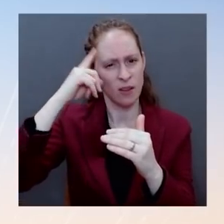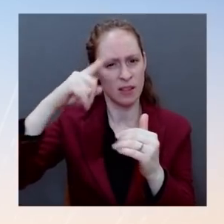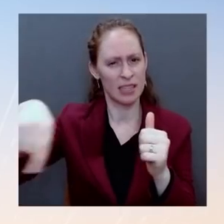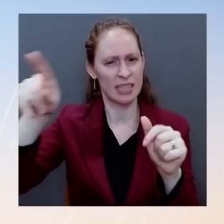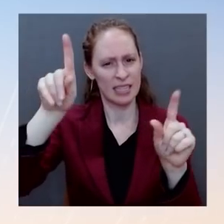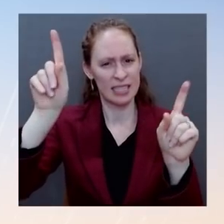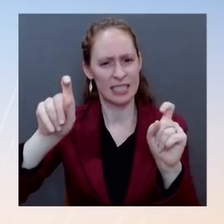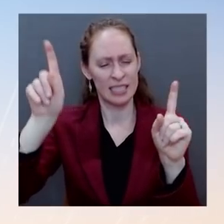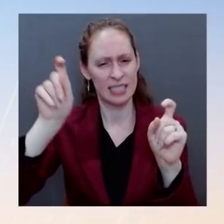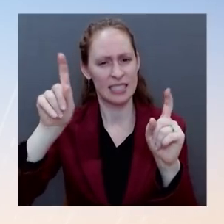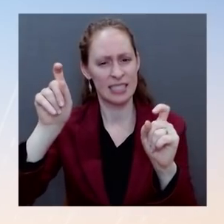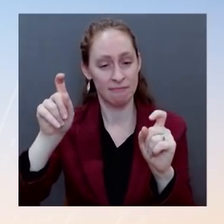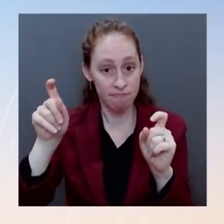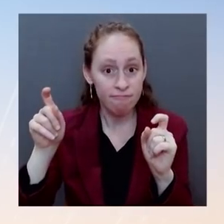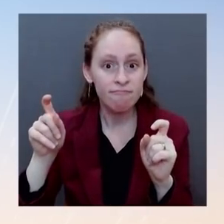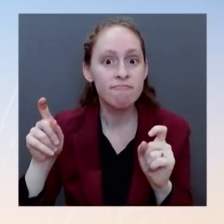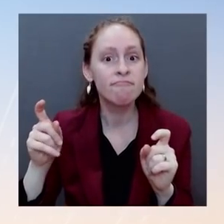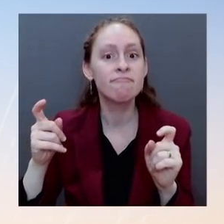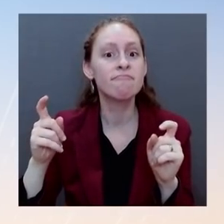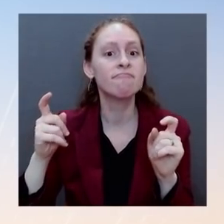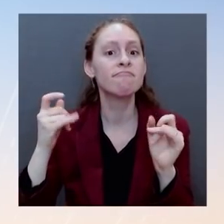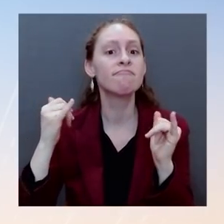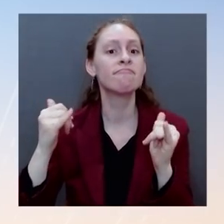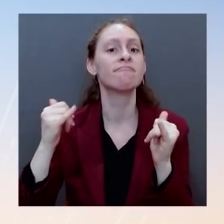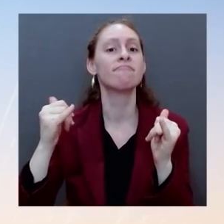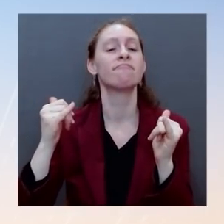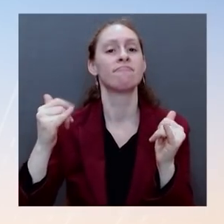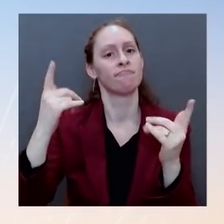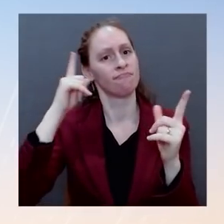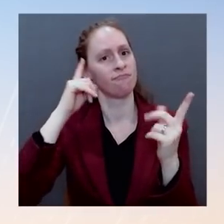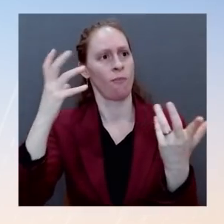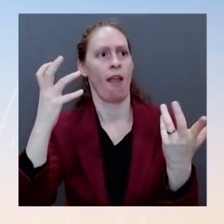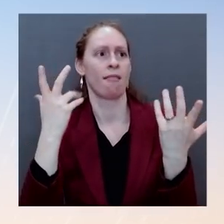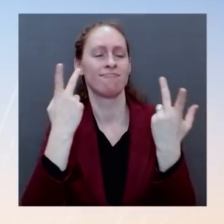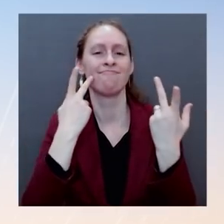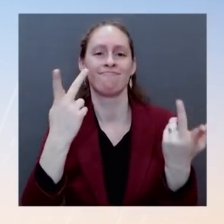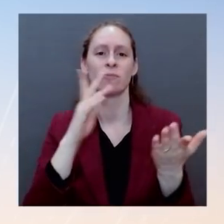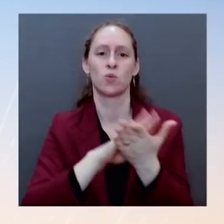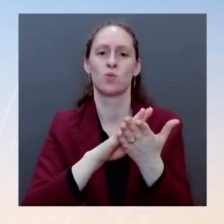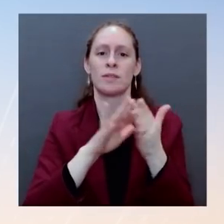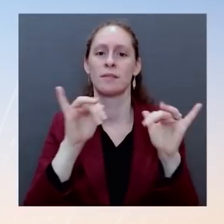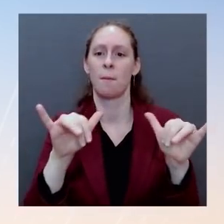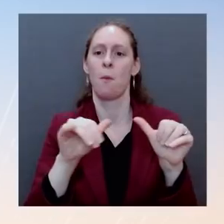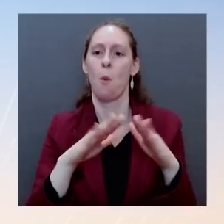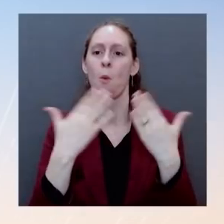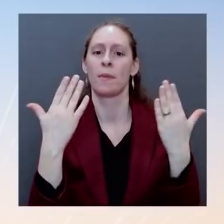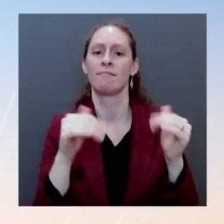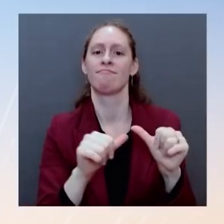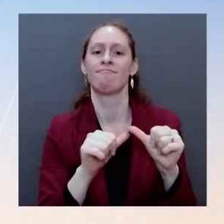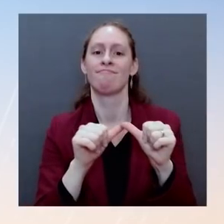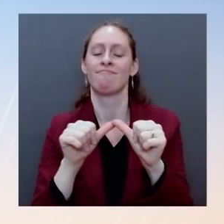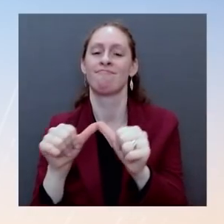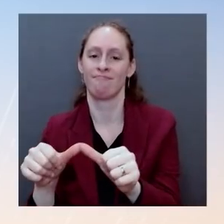Today, the administration announced 10 million tests per month will be going to schools. What's the accounting for the $10 billion?